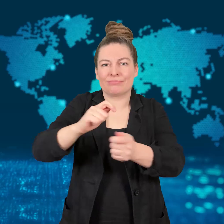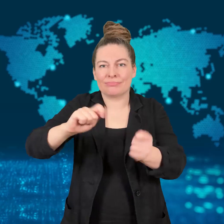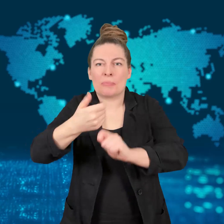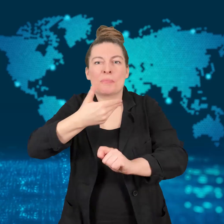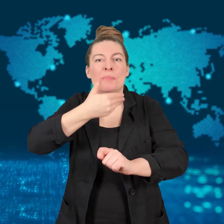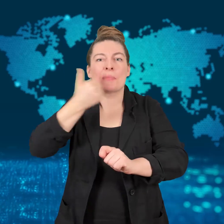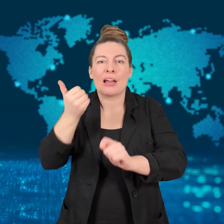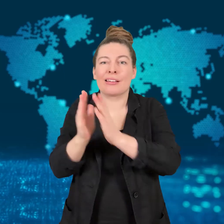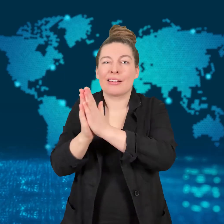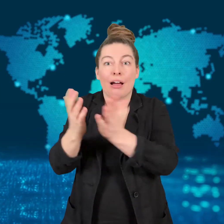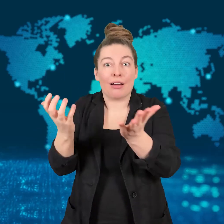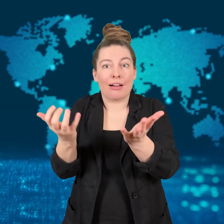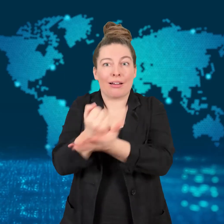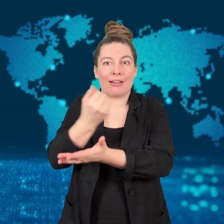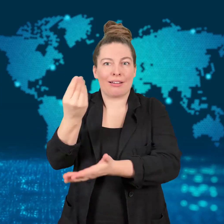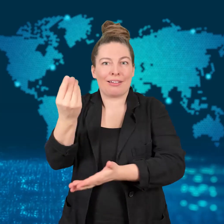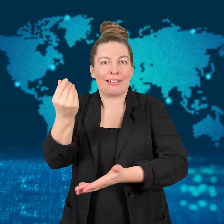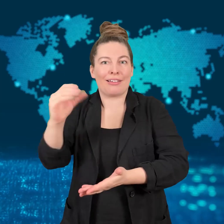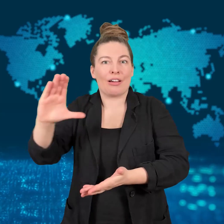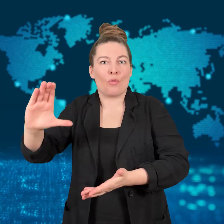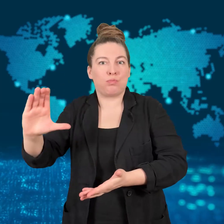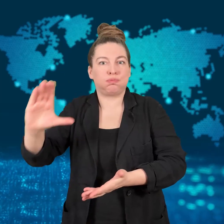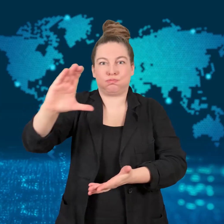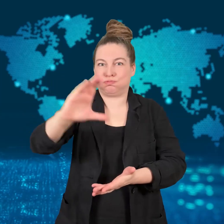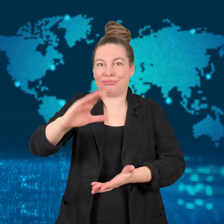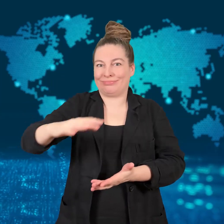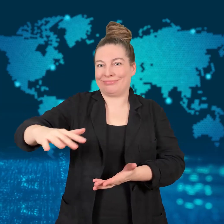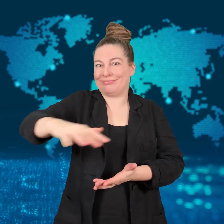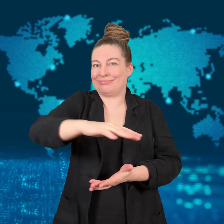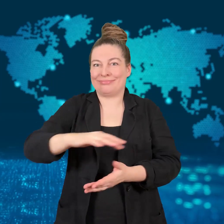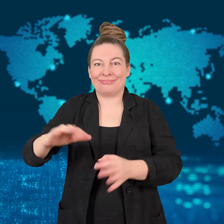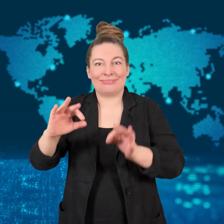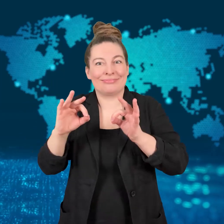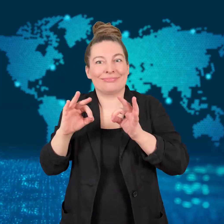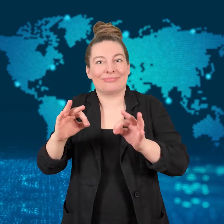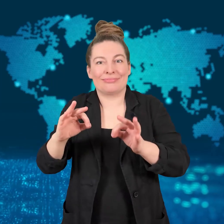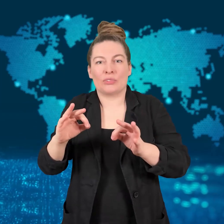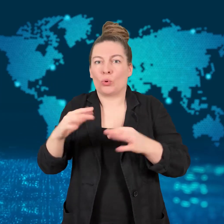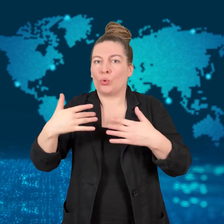The playground was being overhauled when